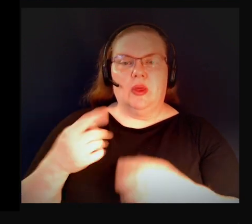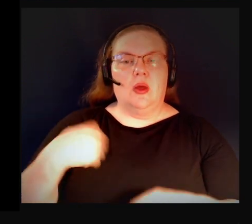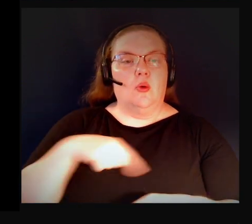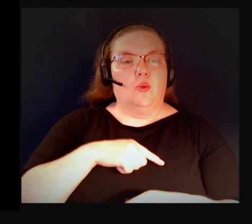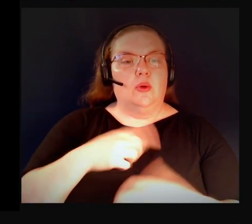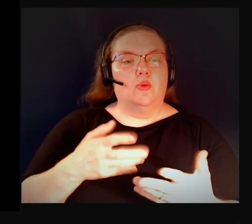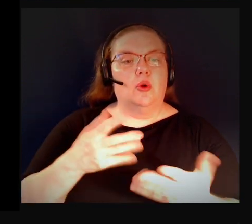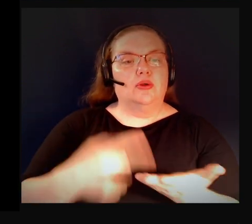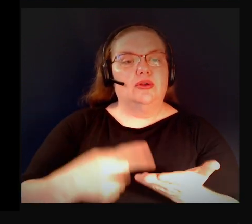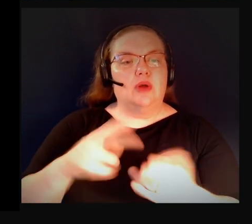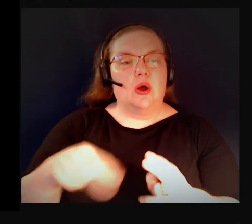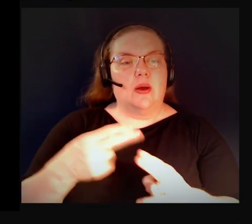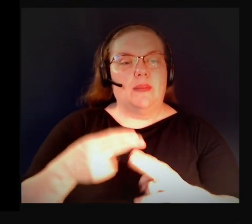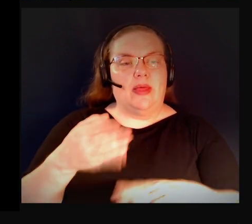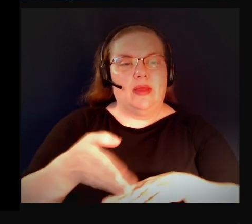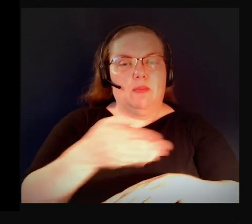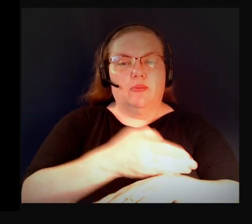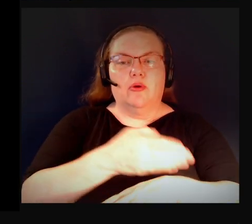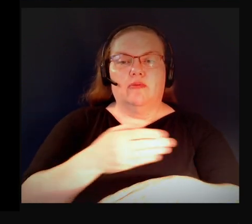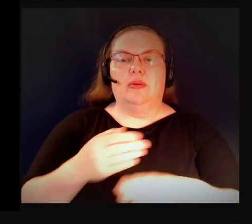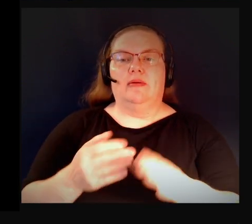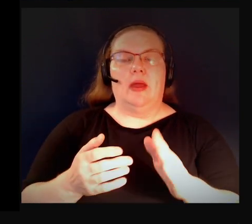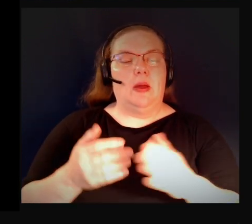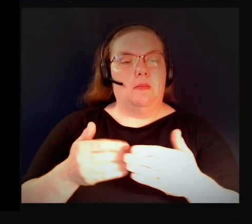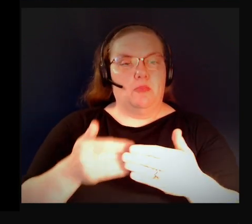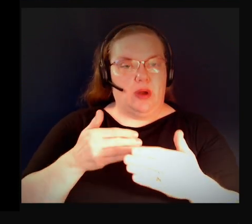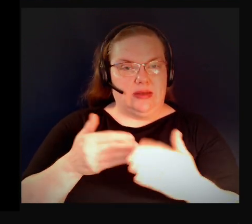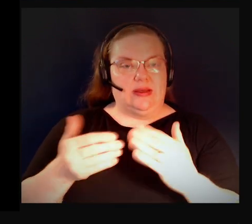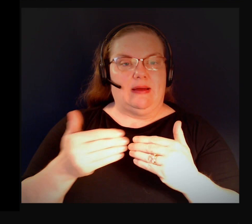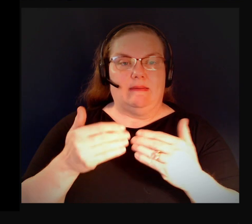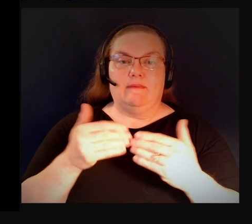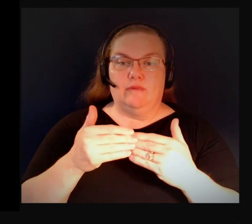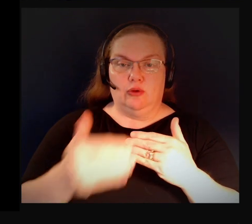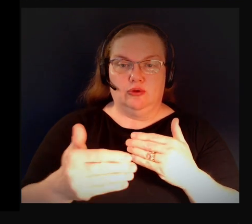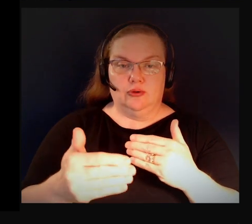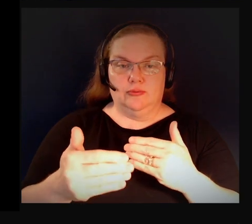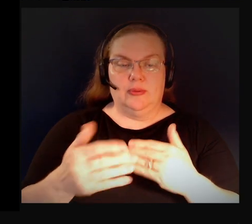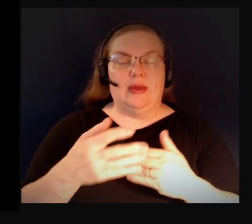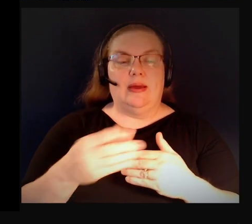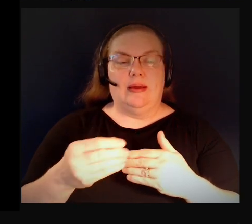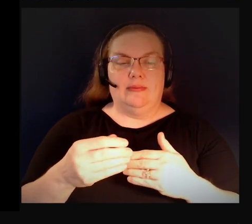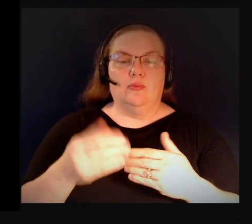we've made for all Windows platforms over the past year, and the future improvements that are still to come.